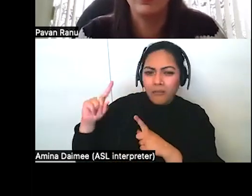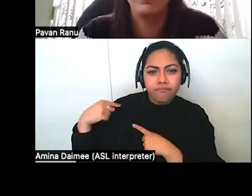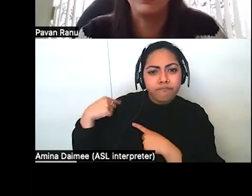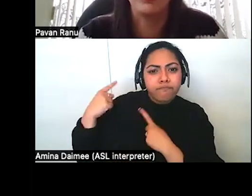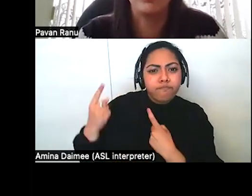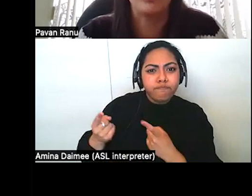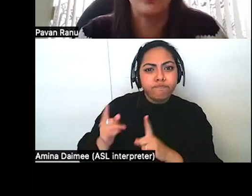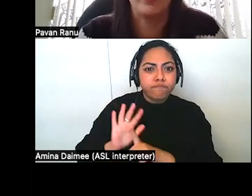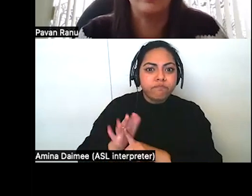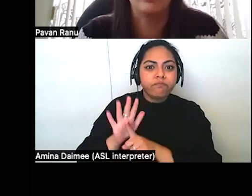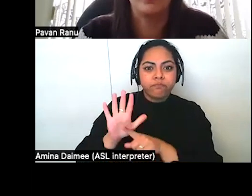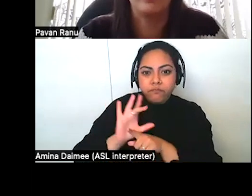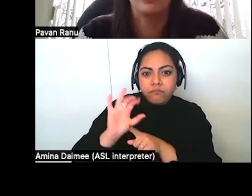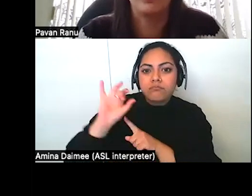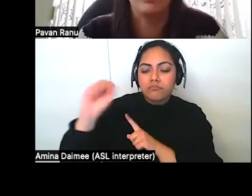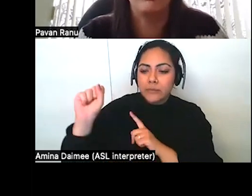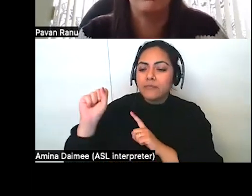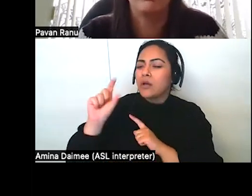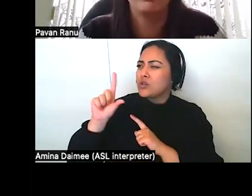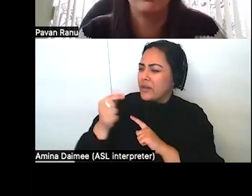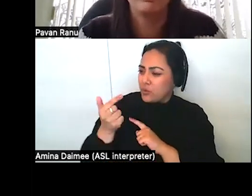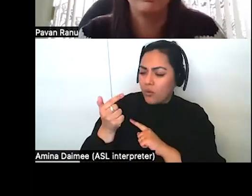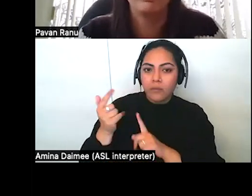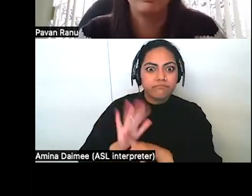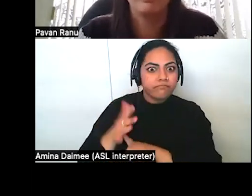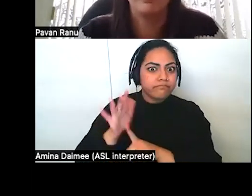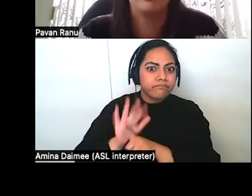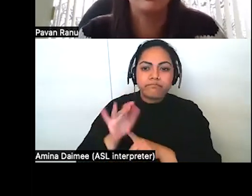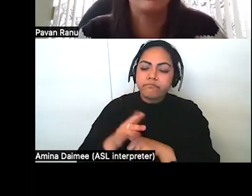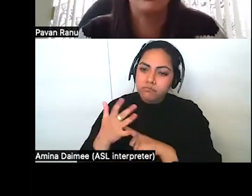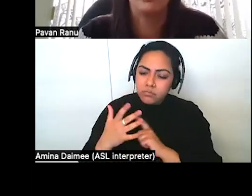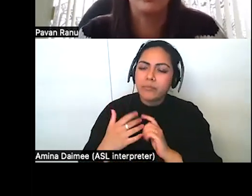became a huge thing in 2021. I think there's a "Vogue"